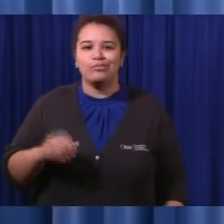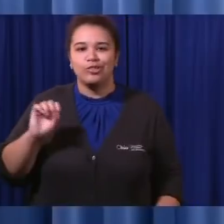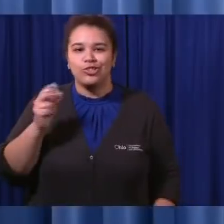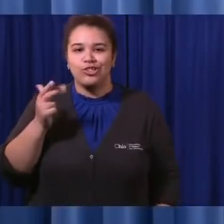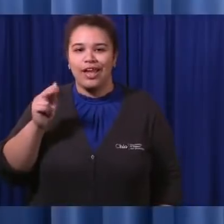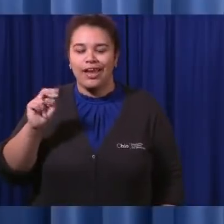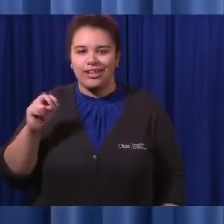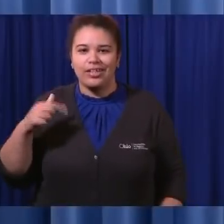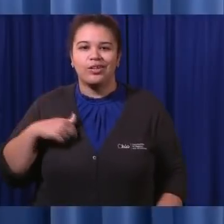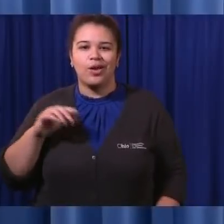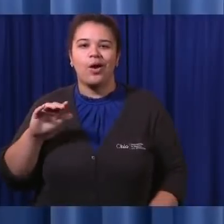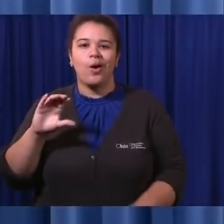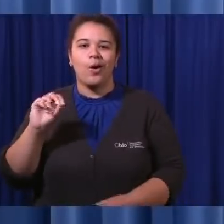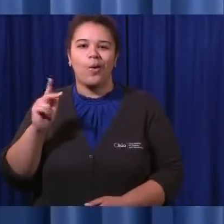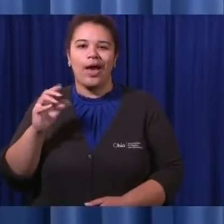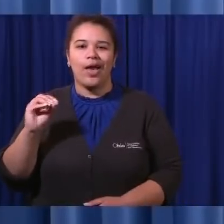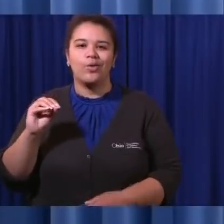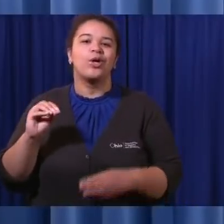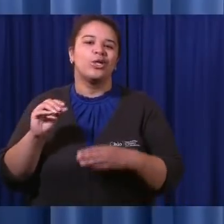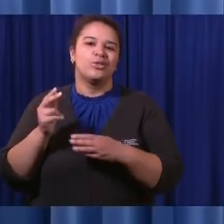THAT IS WILL ALLOW US TO COMBAT THROUGH THIS VERY WELL.